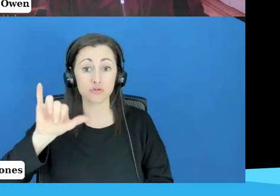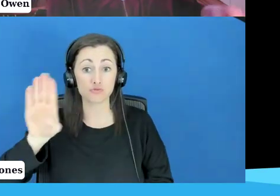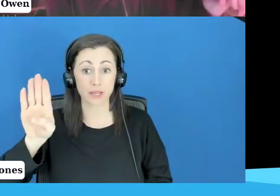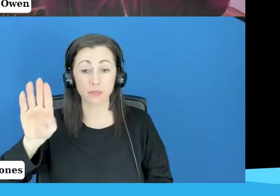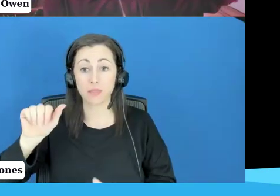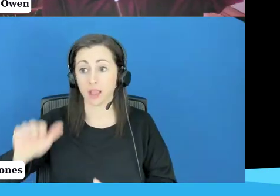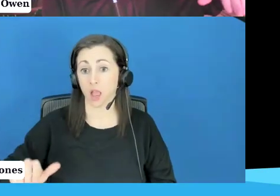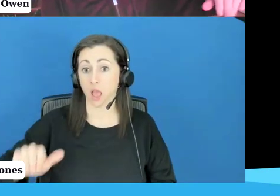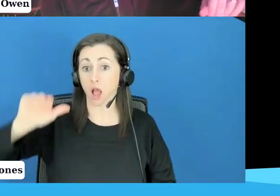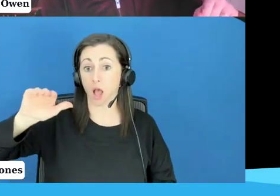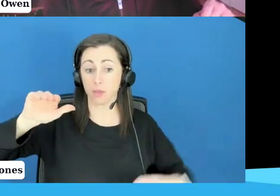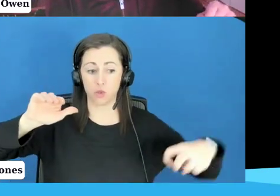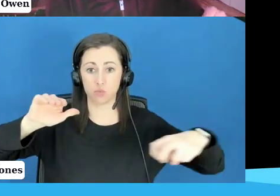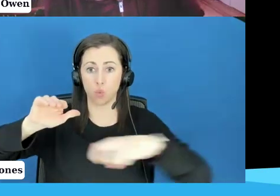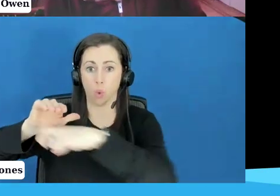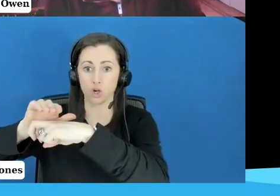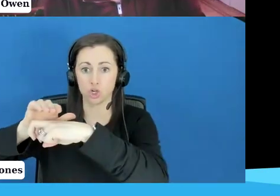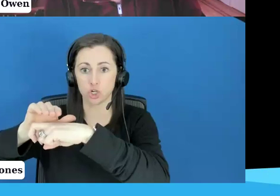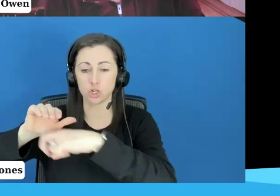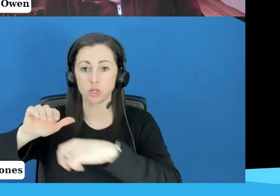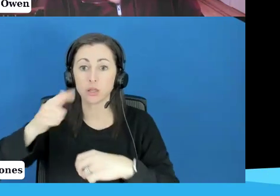because getting over the top of a standard crib is super challenging.